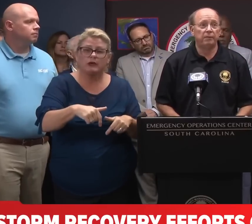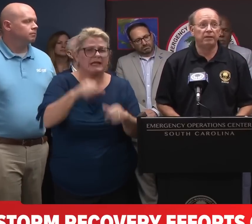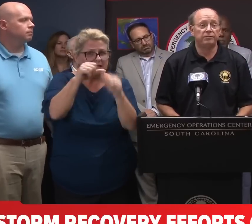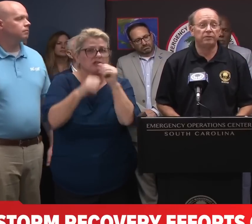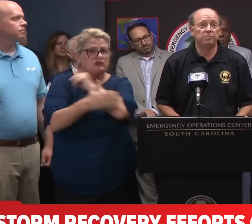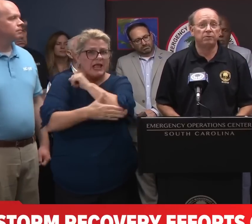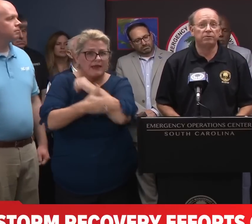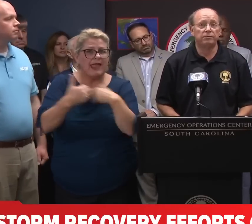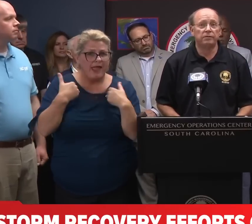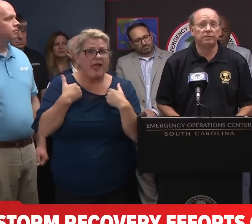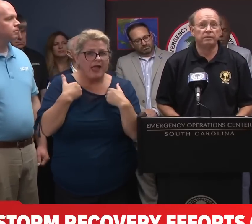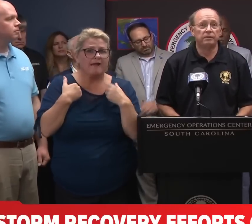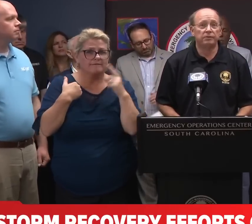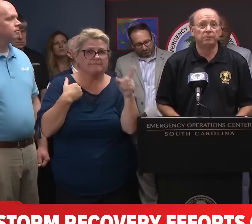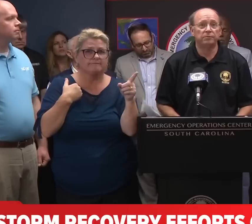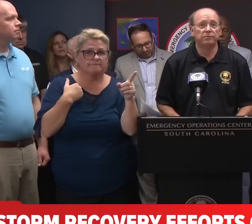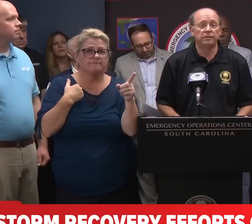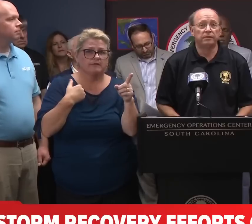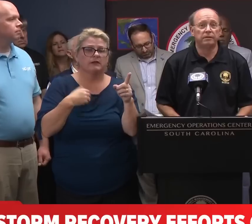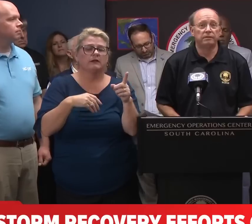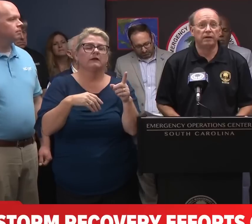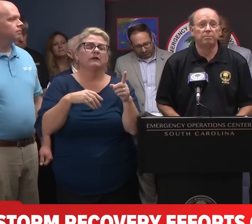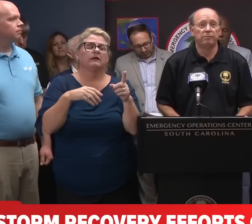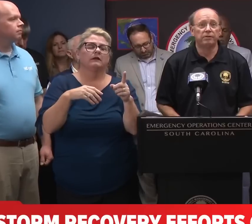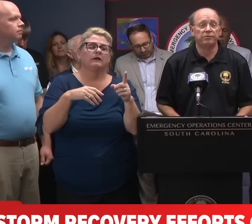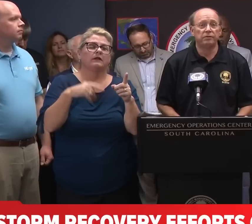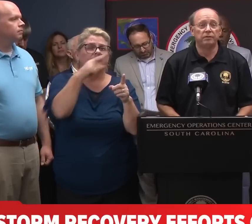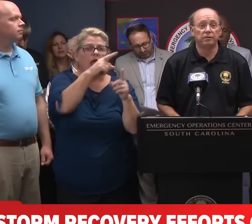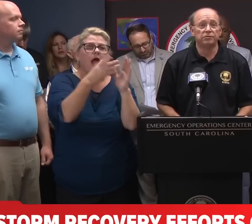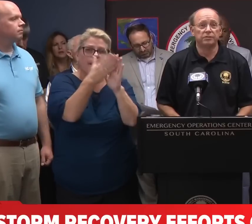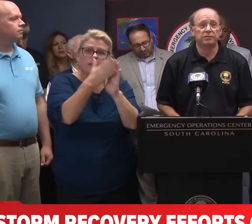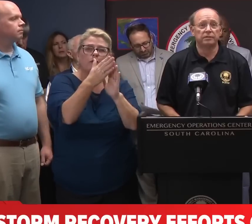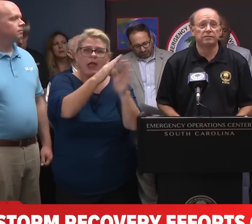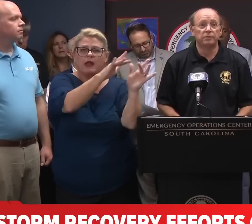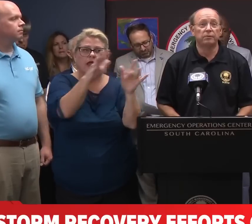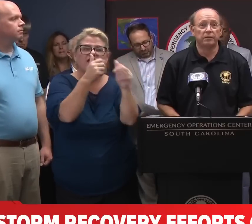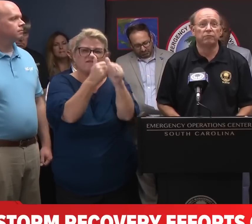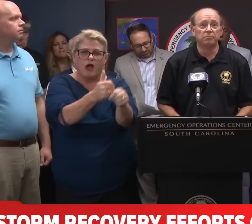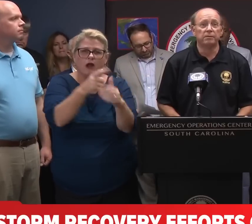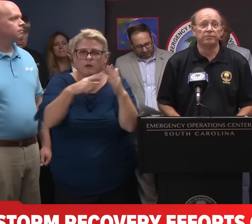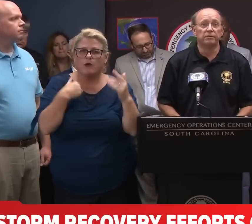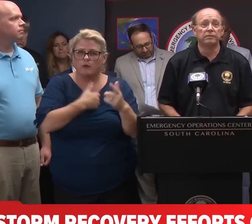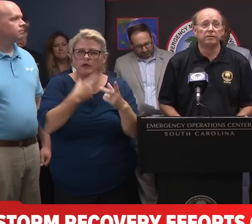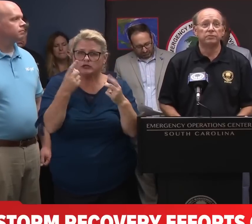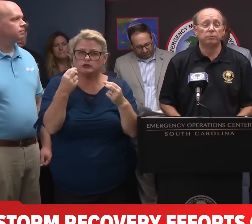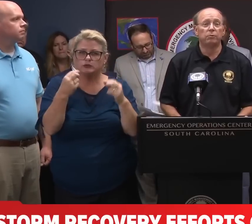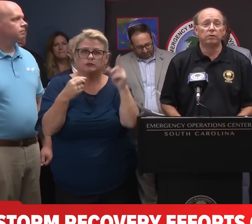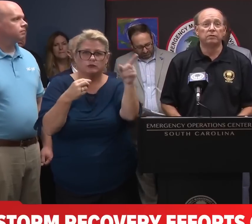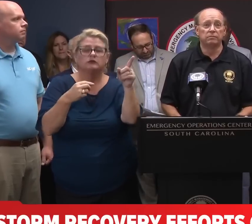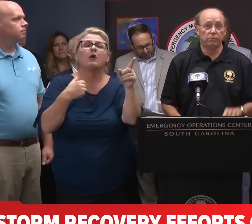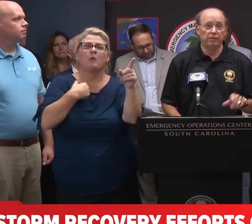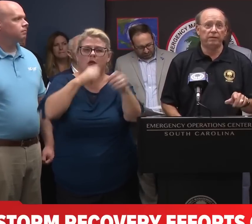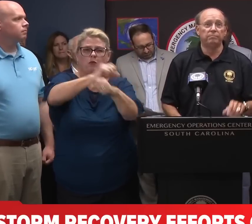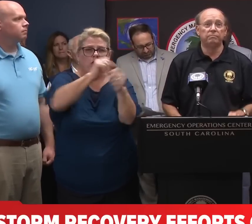in managing the emergency in terms of the, the operation. And the logistics and the recovery piece of it. So, we work with them